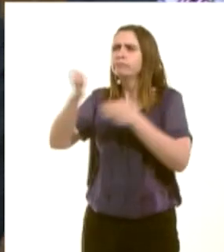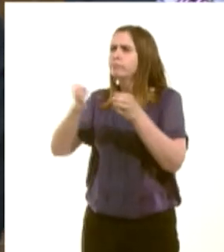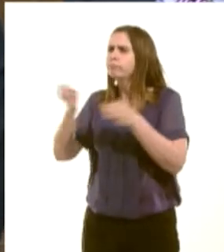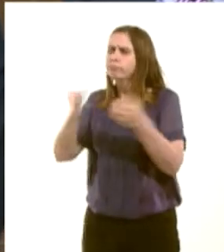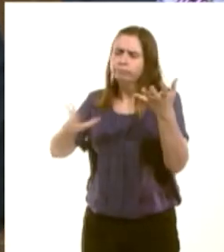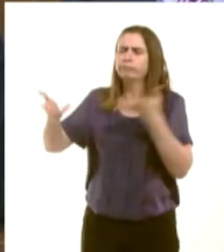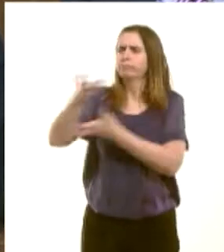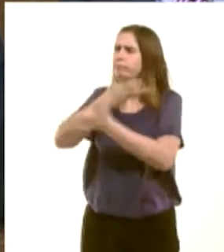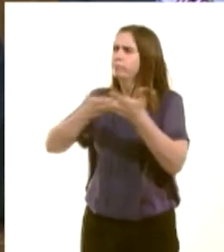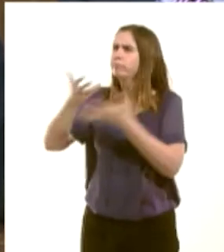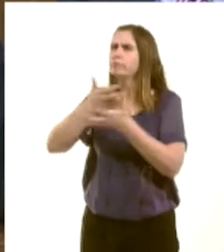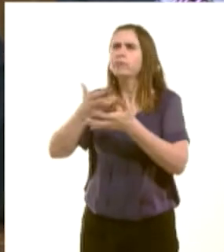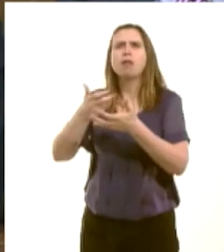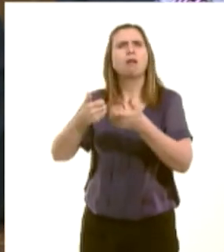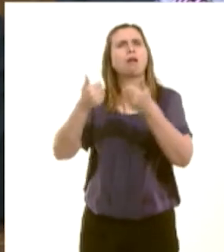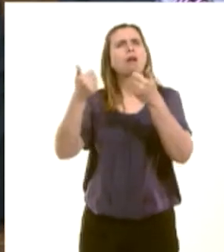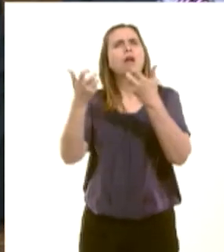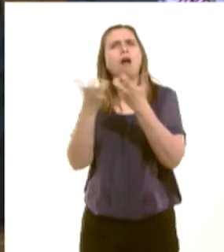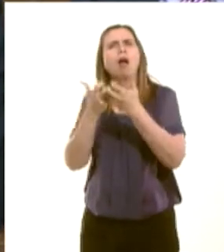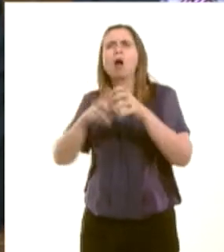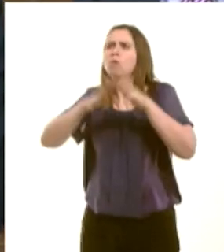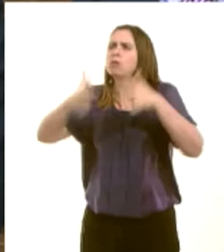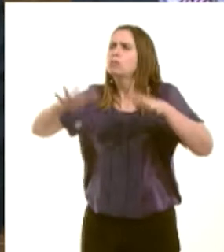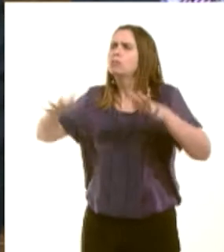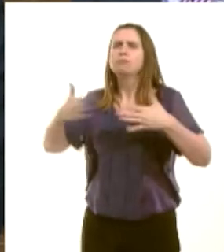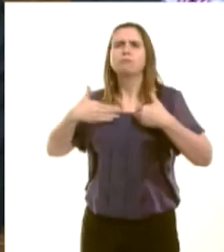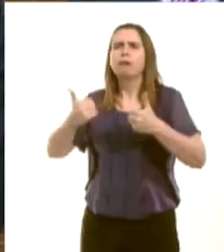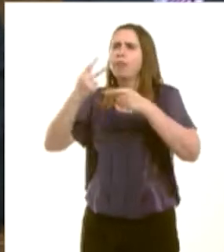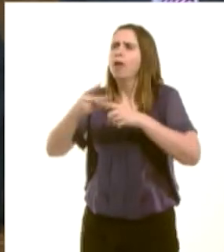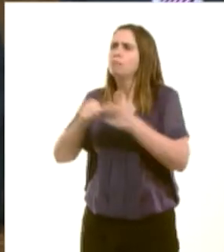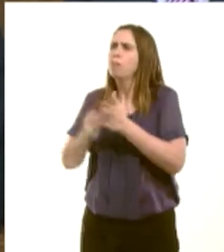successful examples of solutions to rural healthcare problems and to discuss what lessons